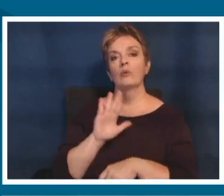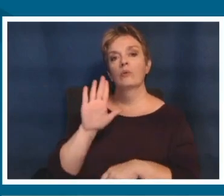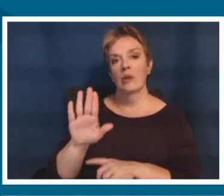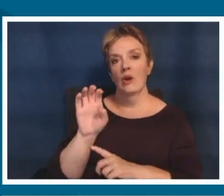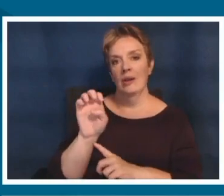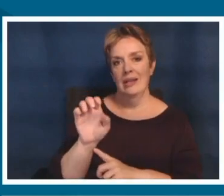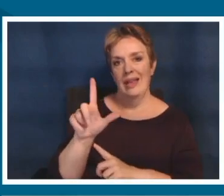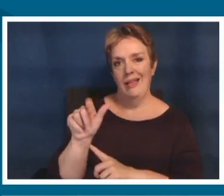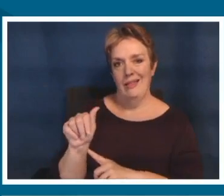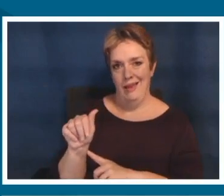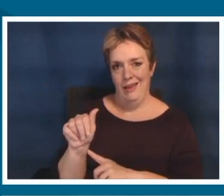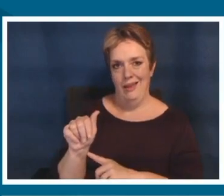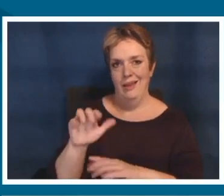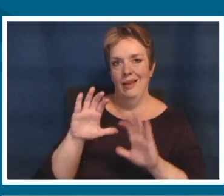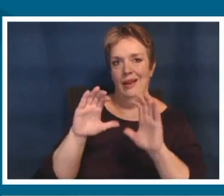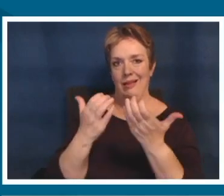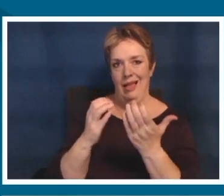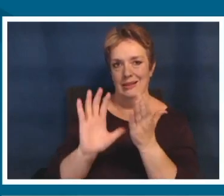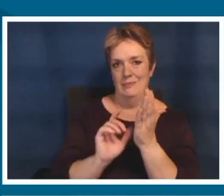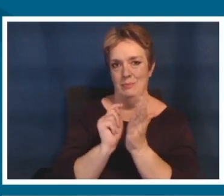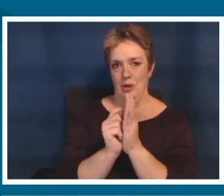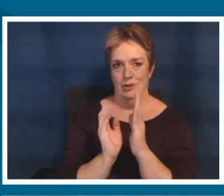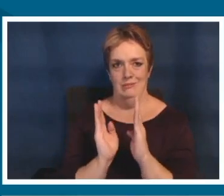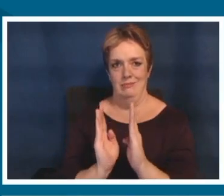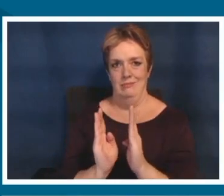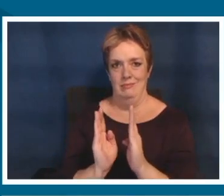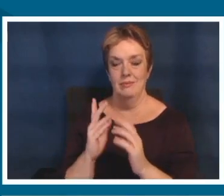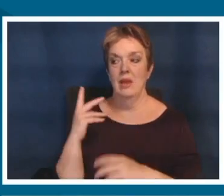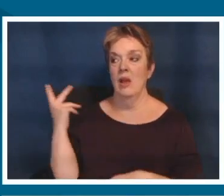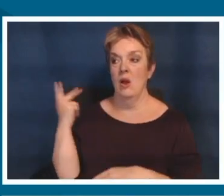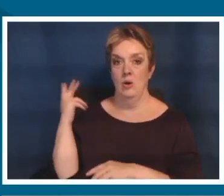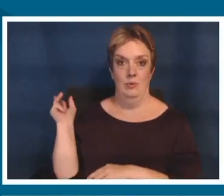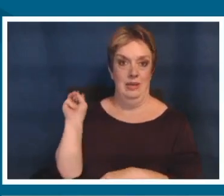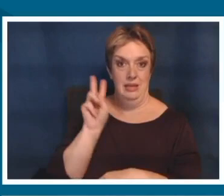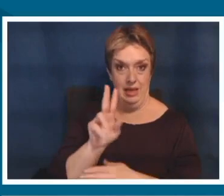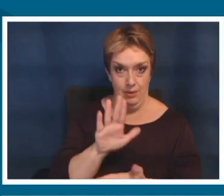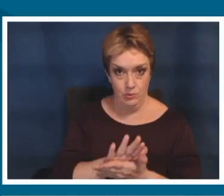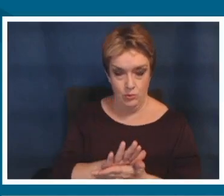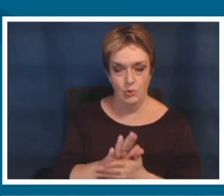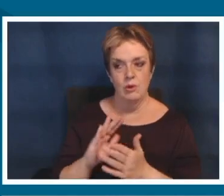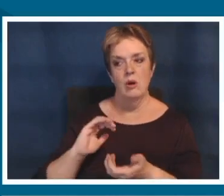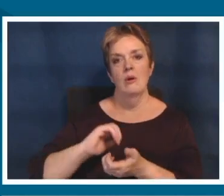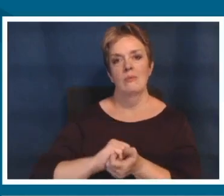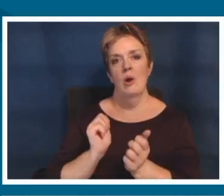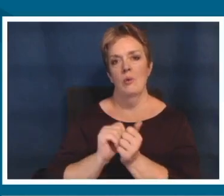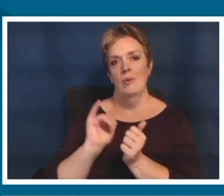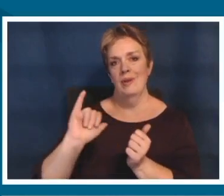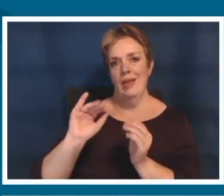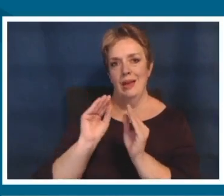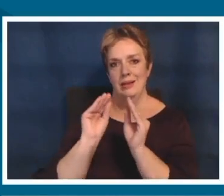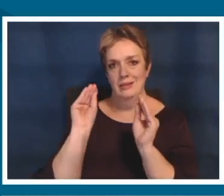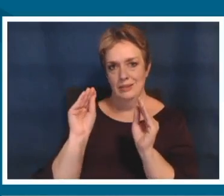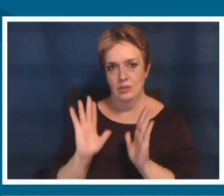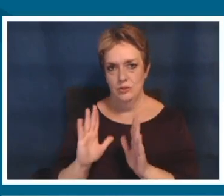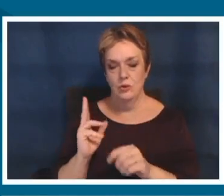so andrea and i came to school we were partnering with their ela teacher and we